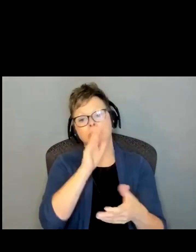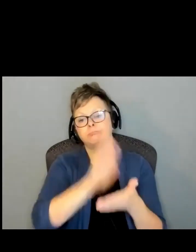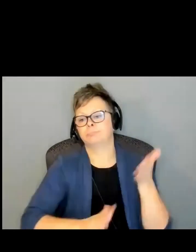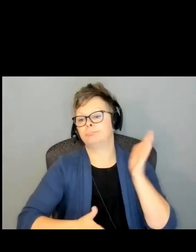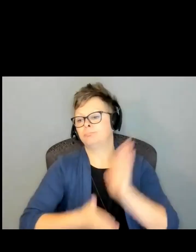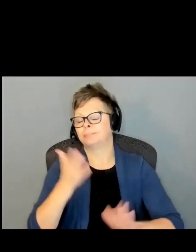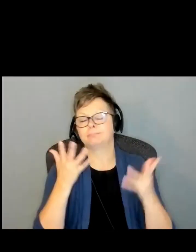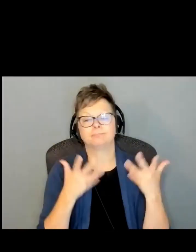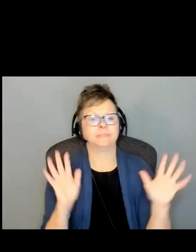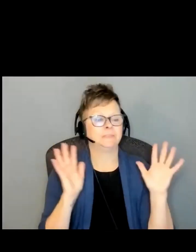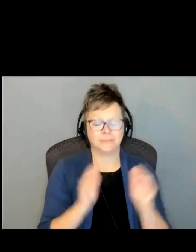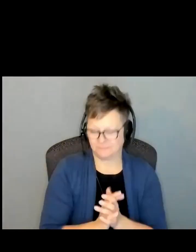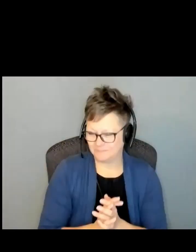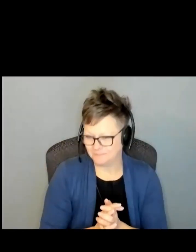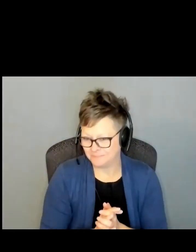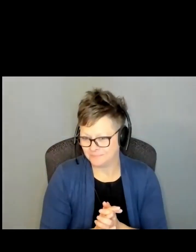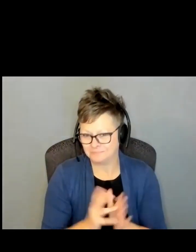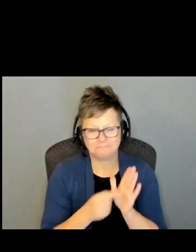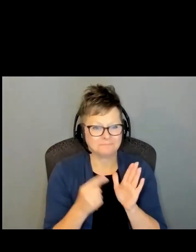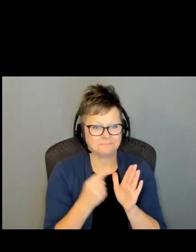thing is just communicated back.